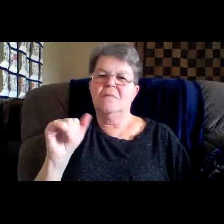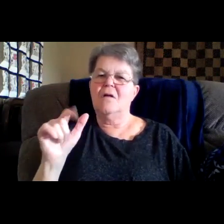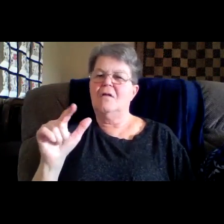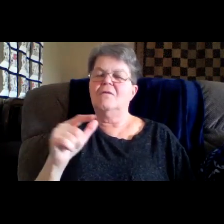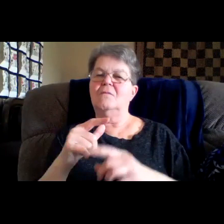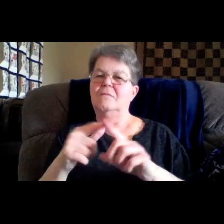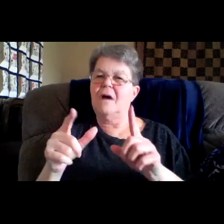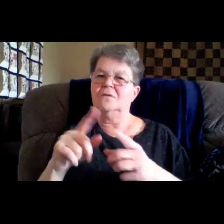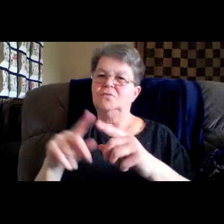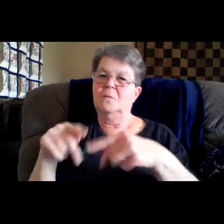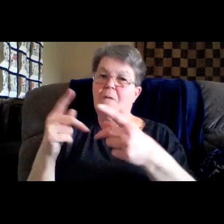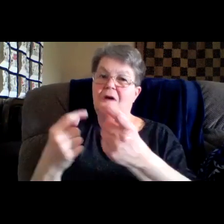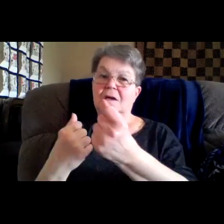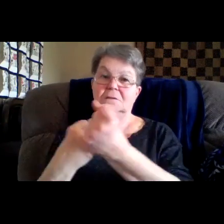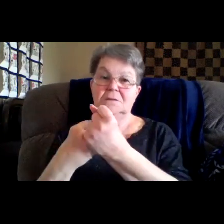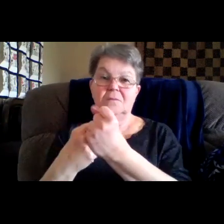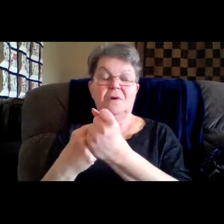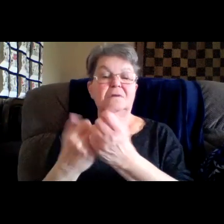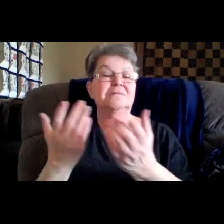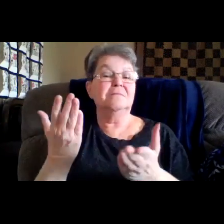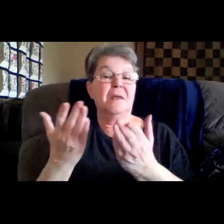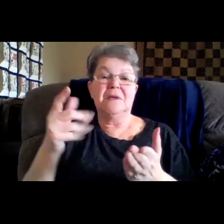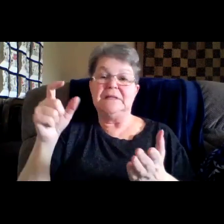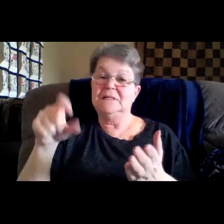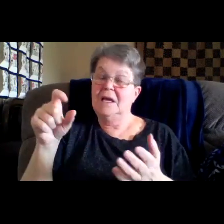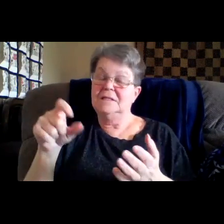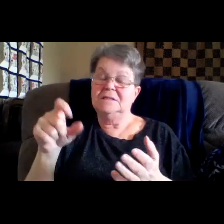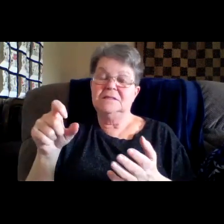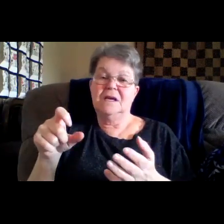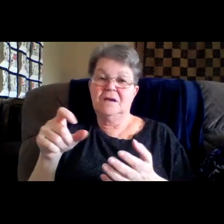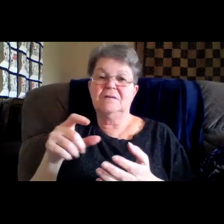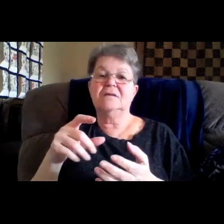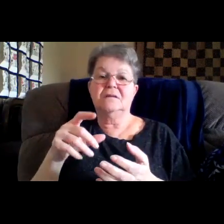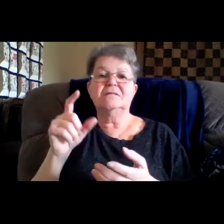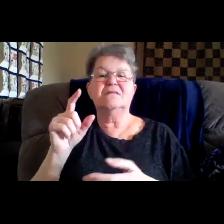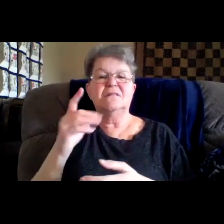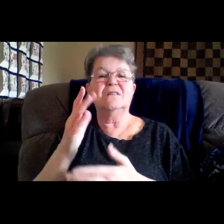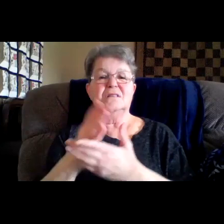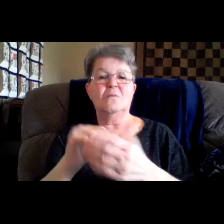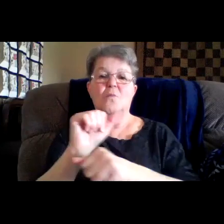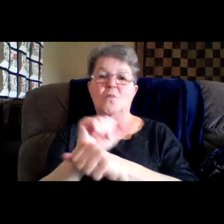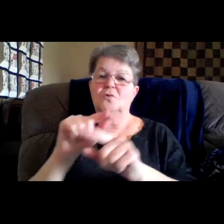it is sometimes might be necessary and there's some work to do in order to make it work.